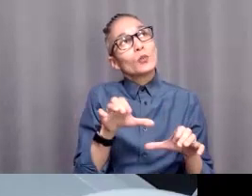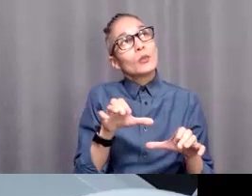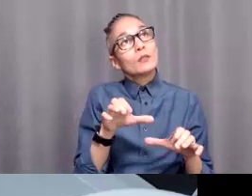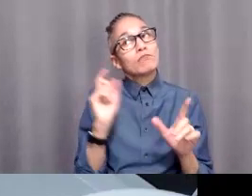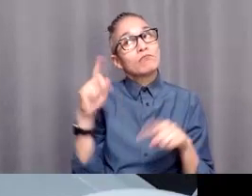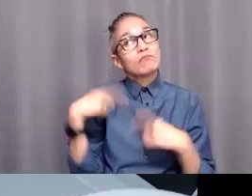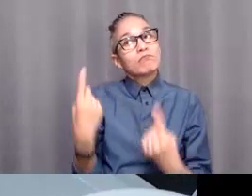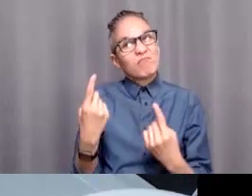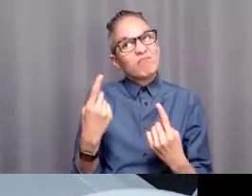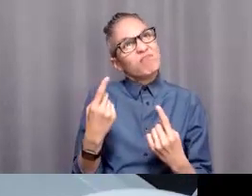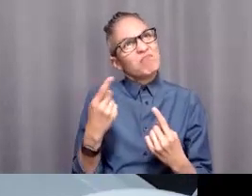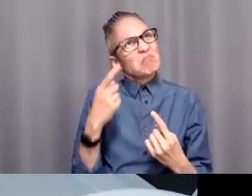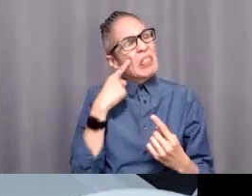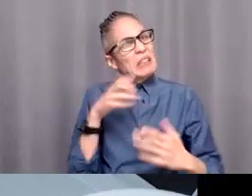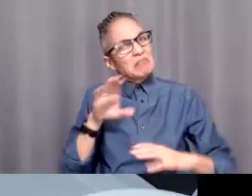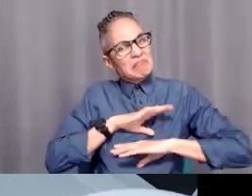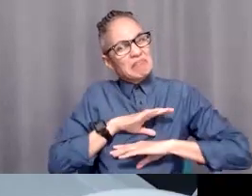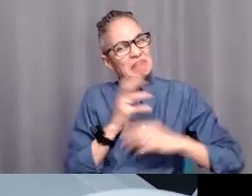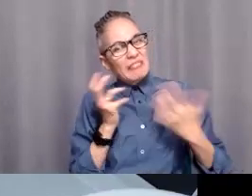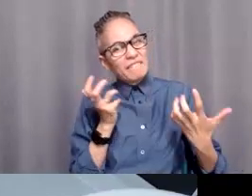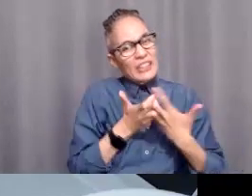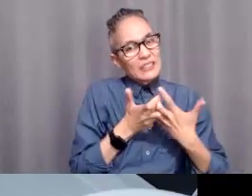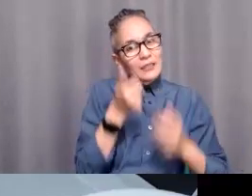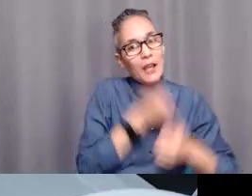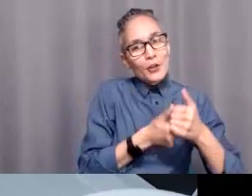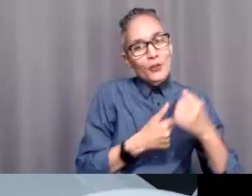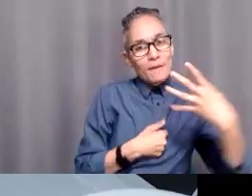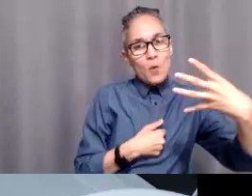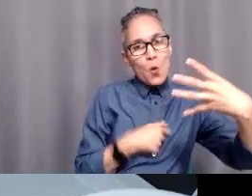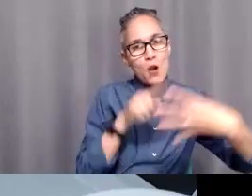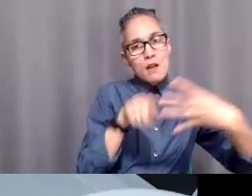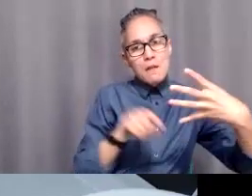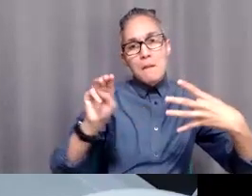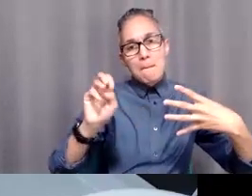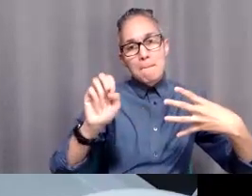that would fit into one of those four methods of substantive interaction.